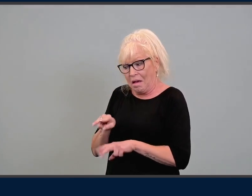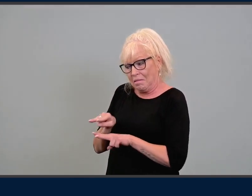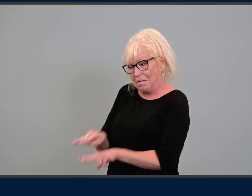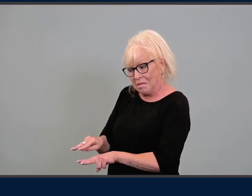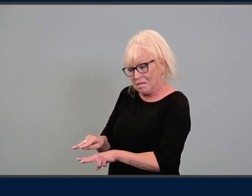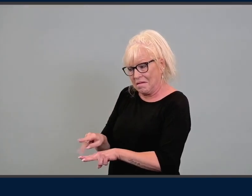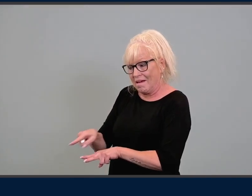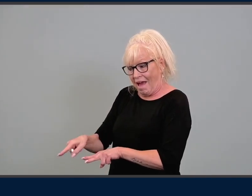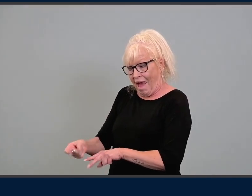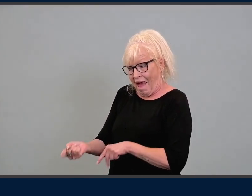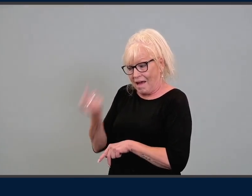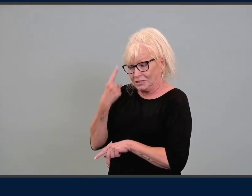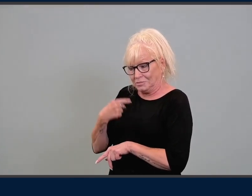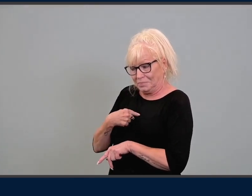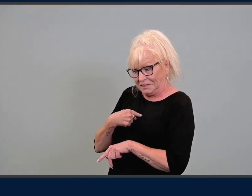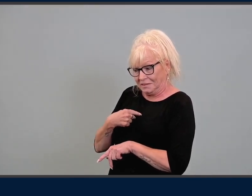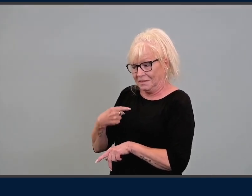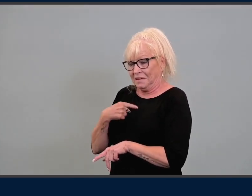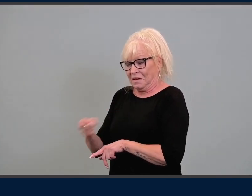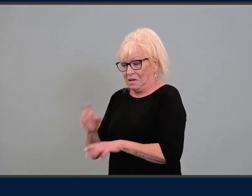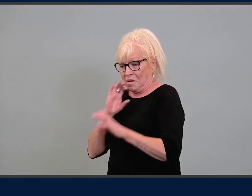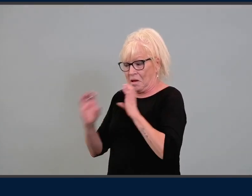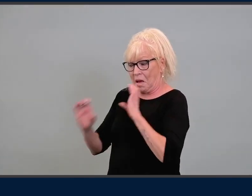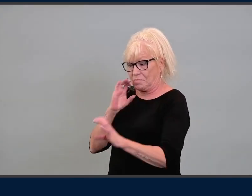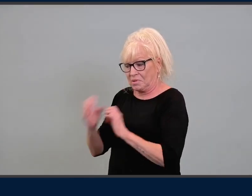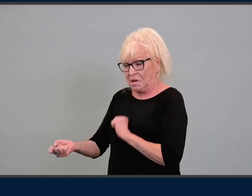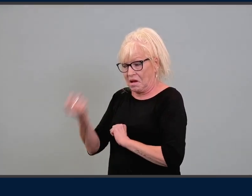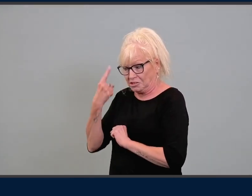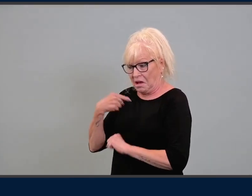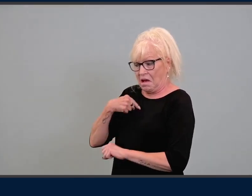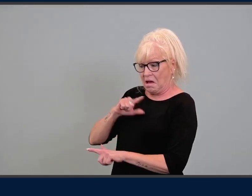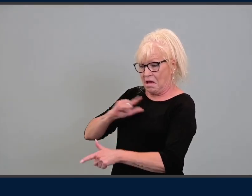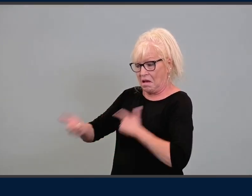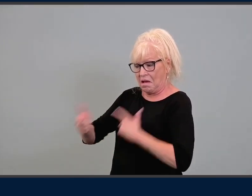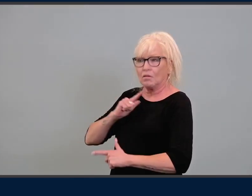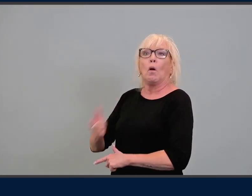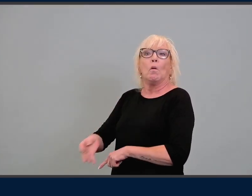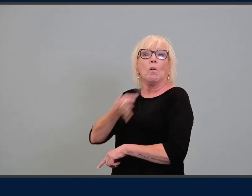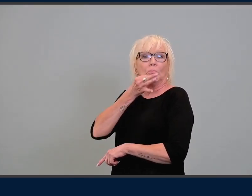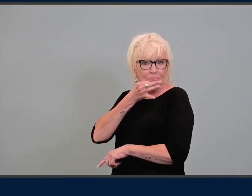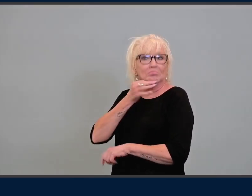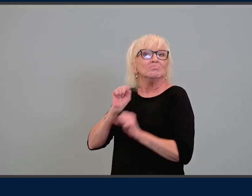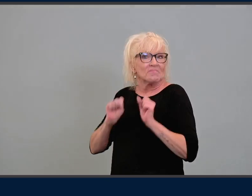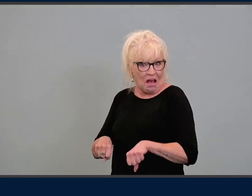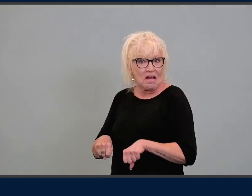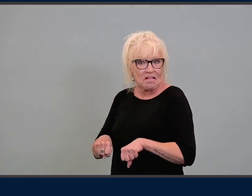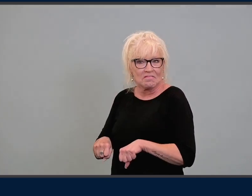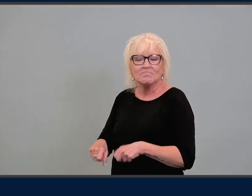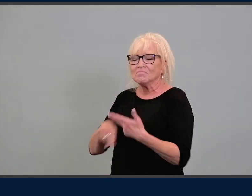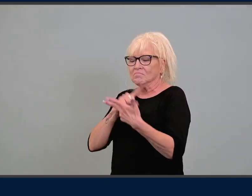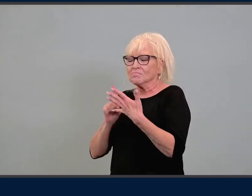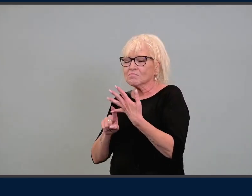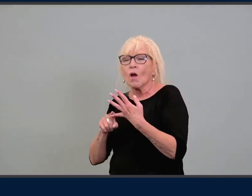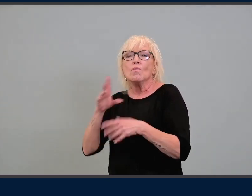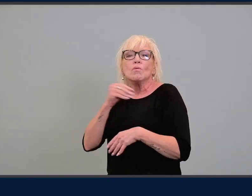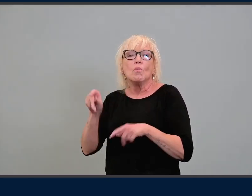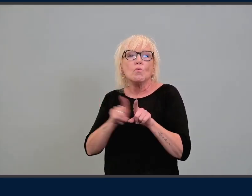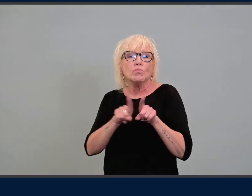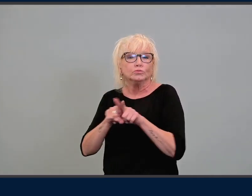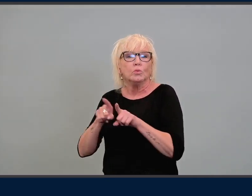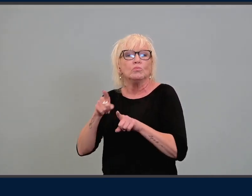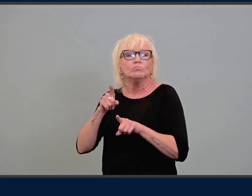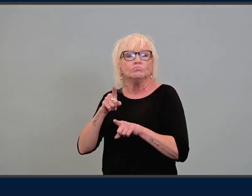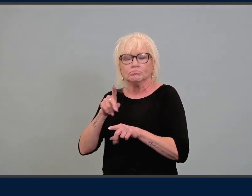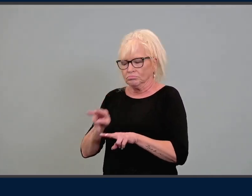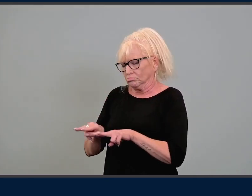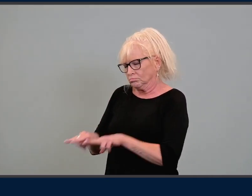sure that we are able to understand language from them and vice versa. And also, we want to watch how